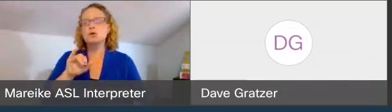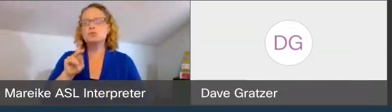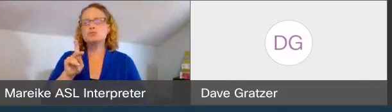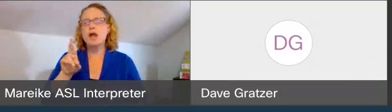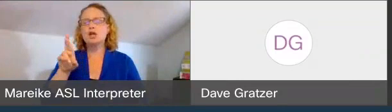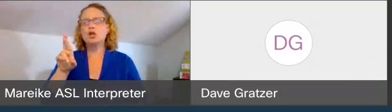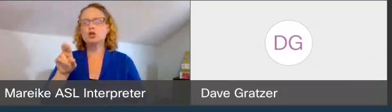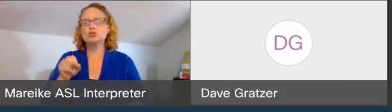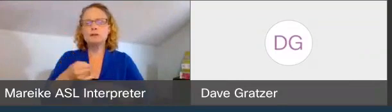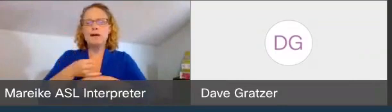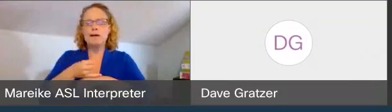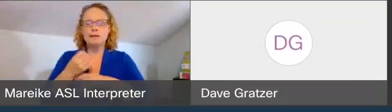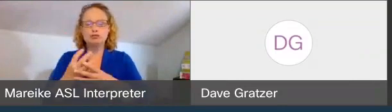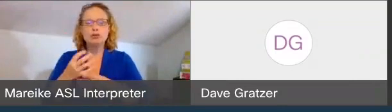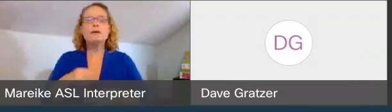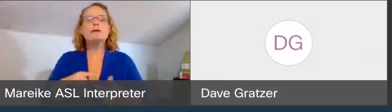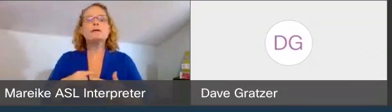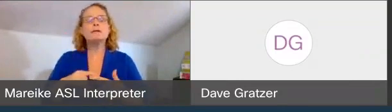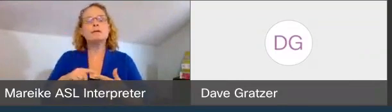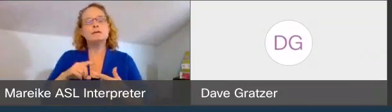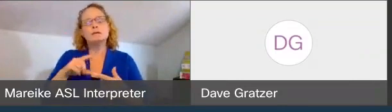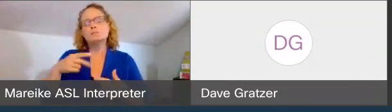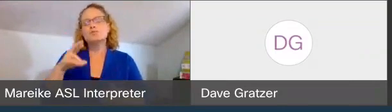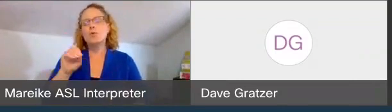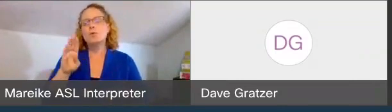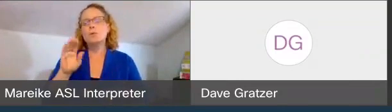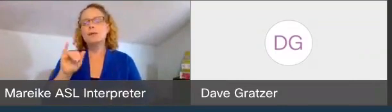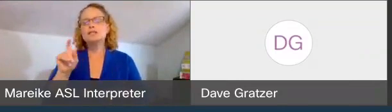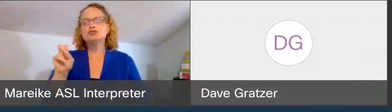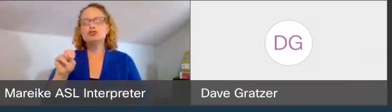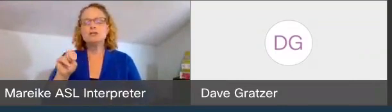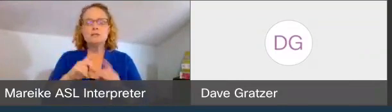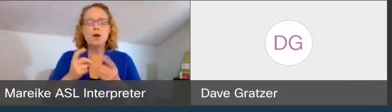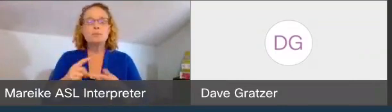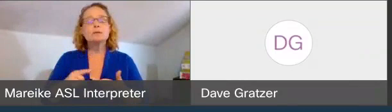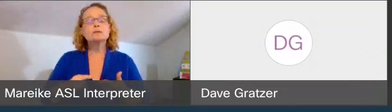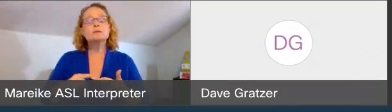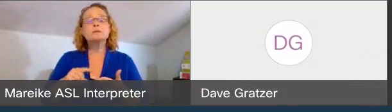the Department of Probation, the State Department of Corrections and Community Supervision.